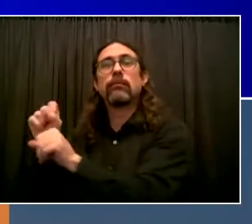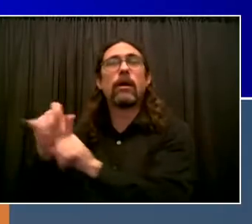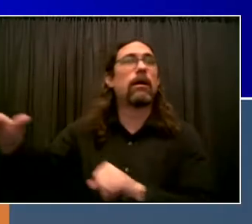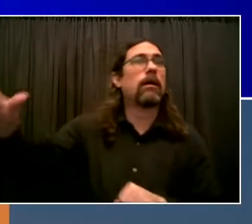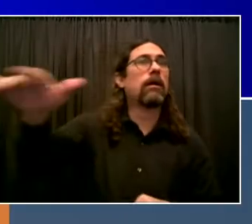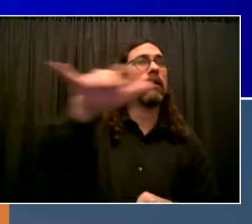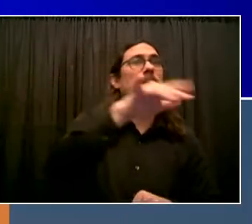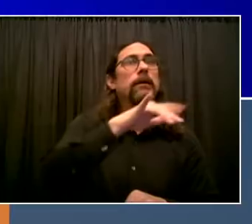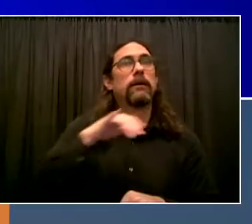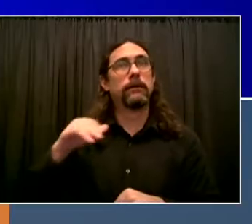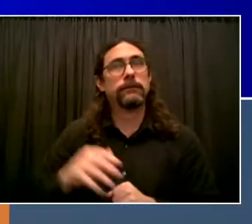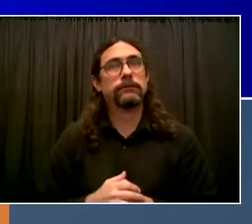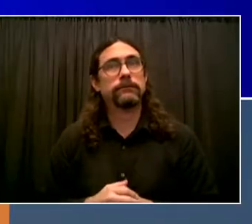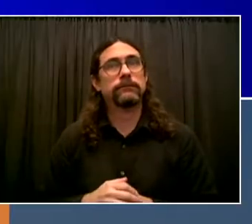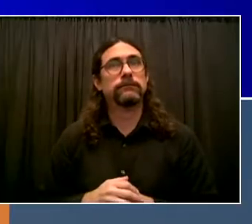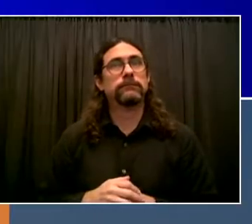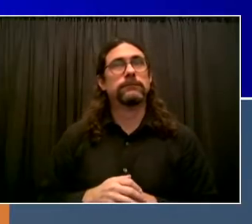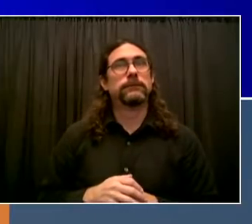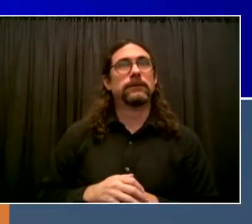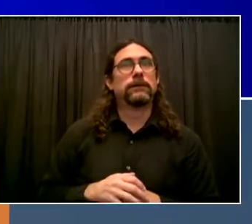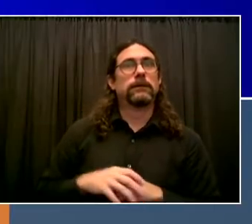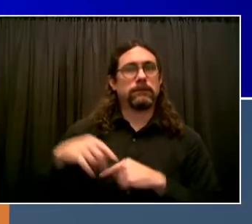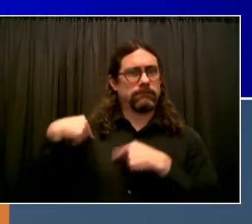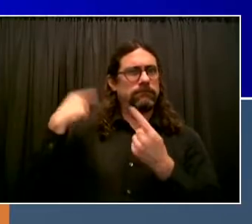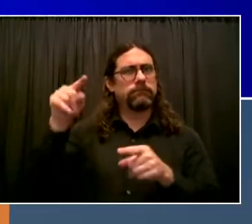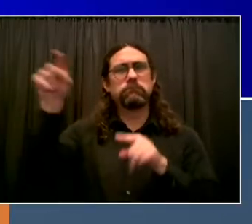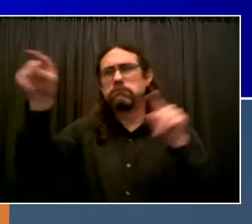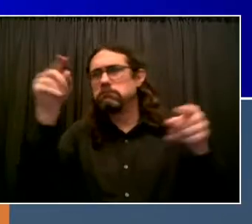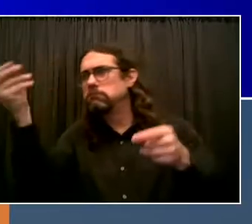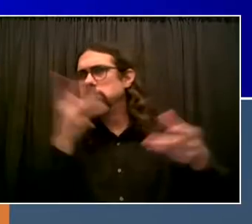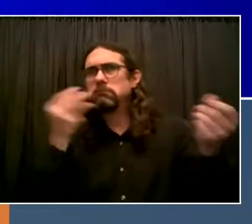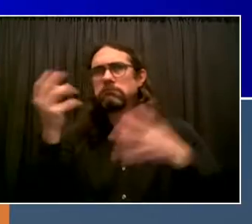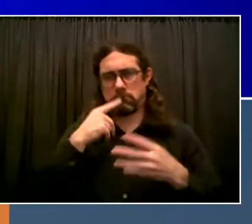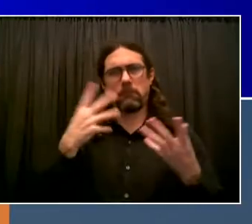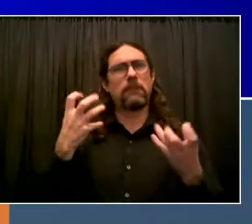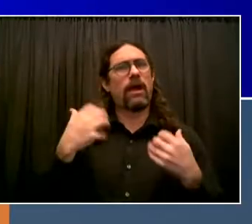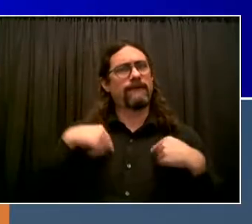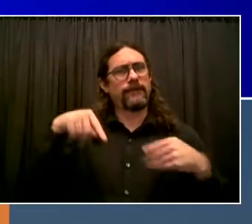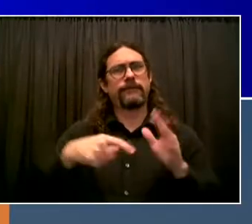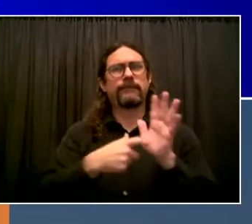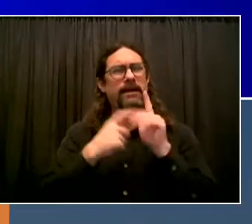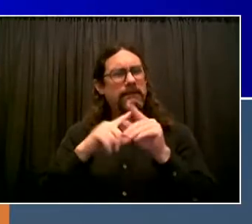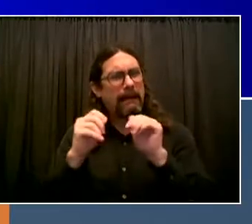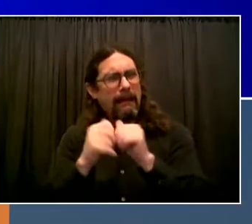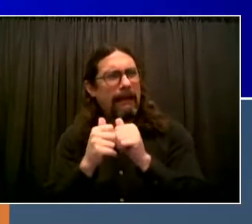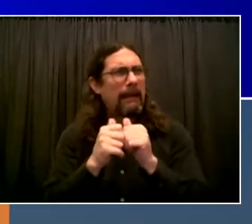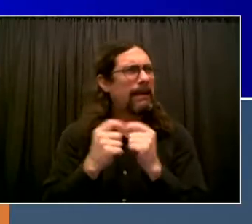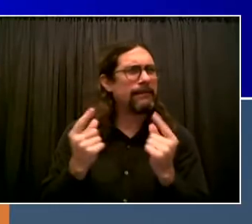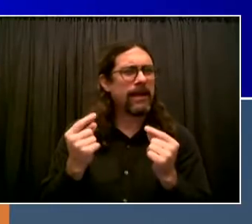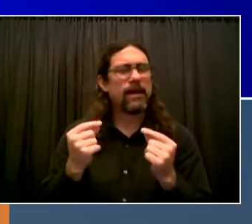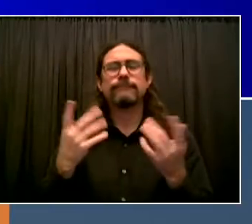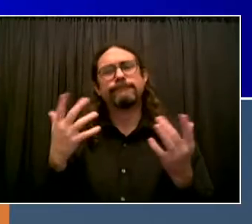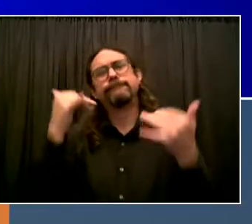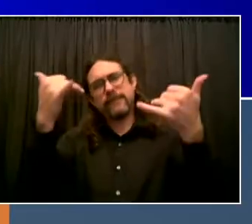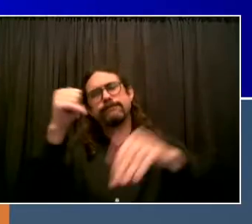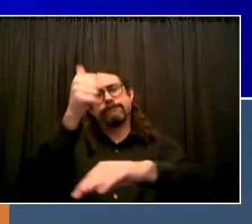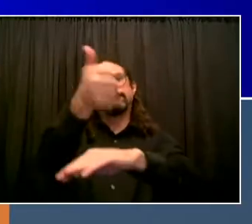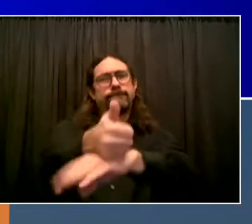REACHES EVERYONE UNIVERSALLY IN THE PRIVATE SECTOR. A LOT OF FOLKS HAVE SAID THEY BELIEVE IN VACCINATION BUT THEY ARE NOT